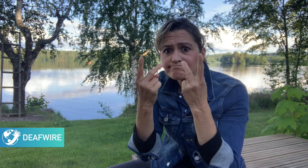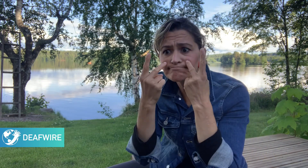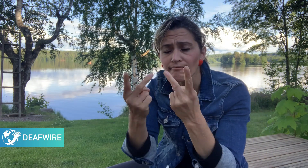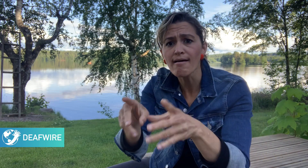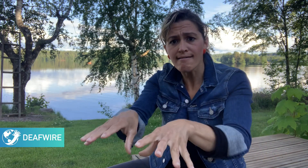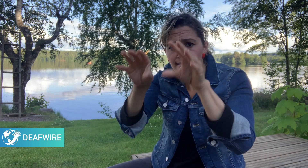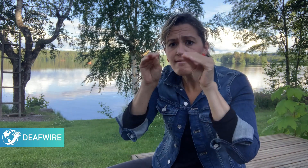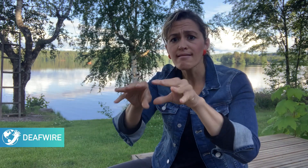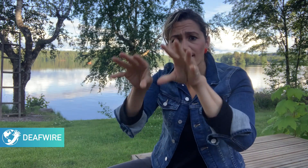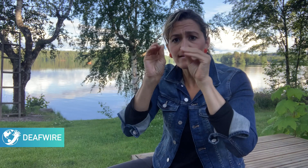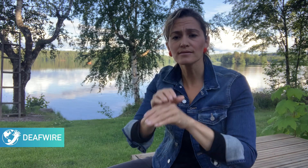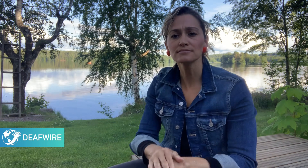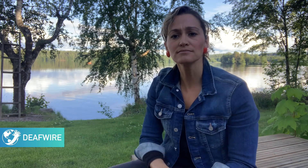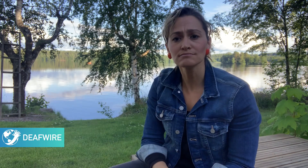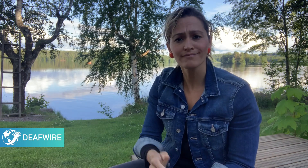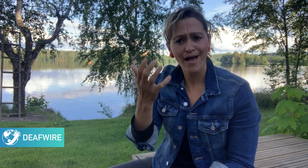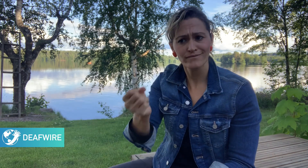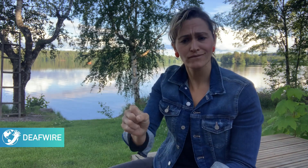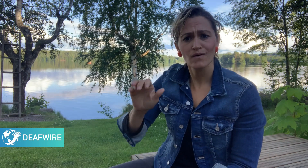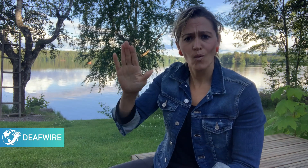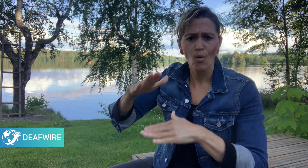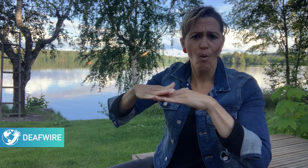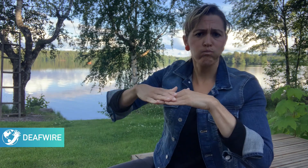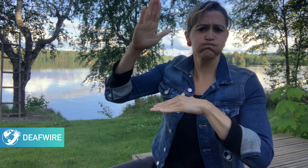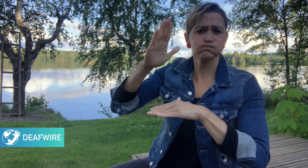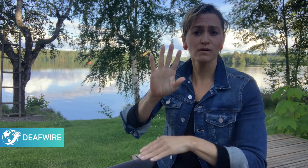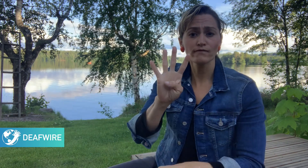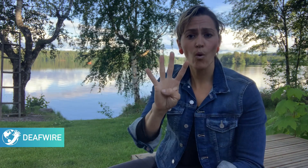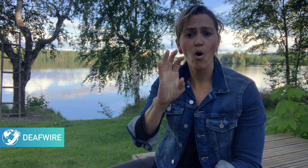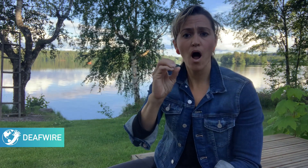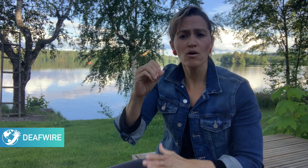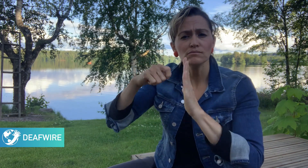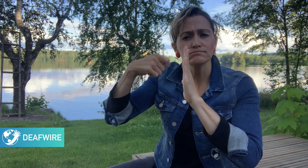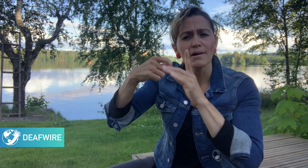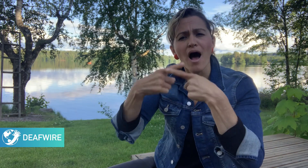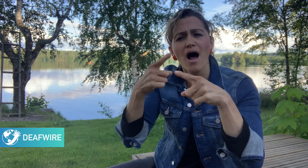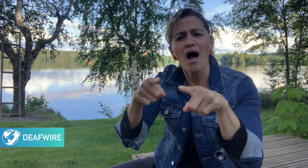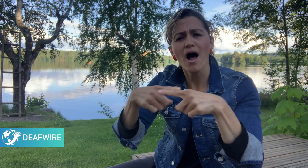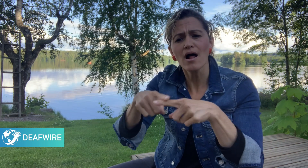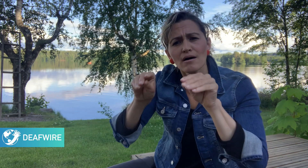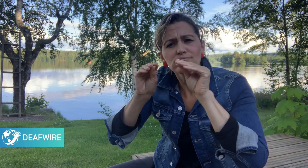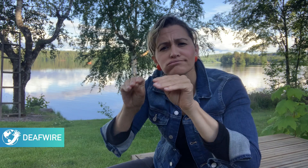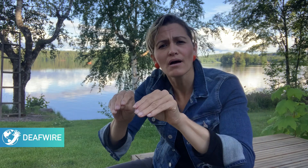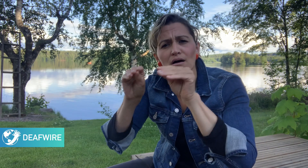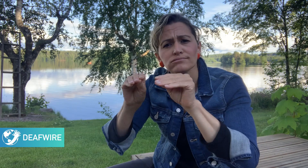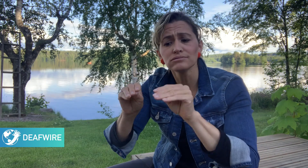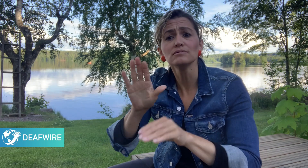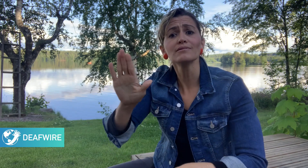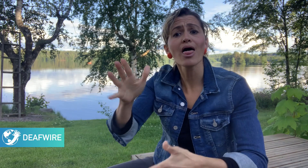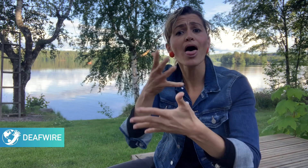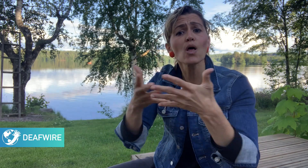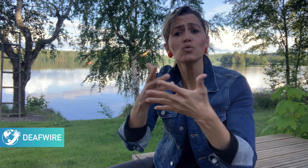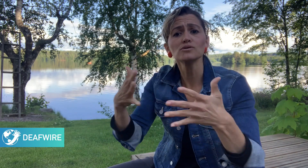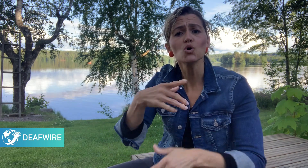written transcripts for more than 400 video lessons